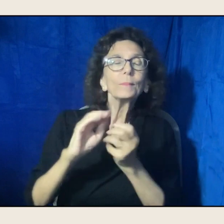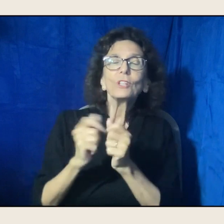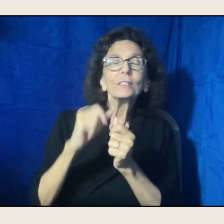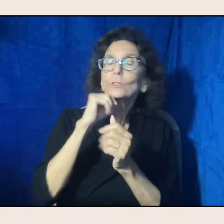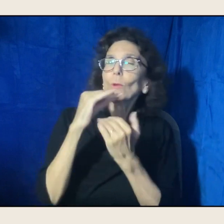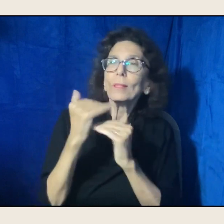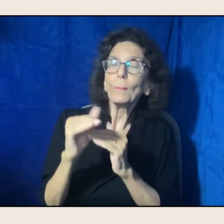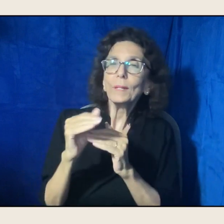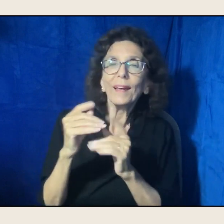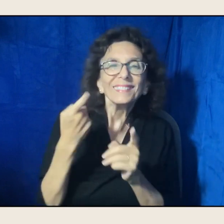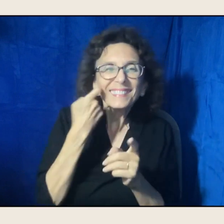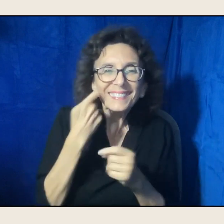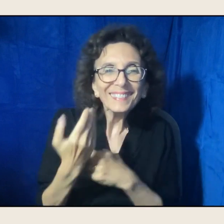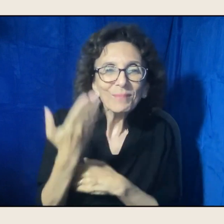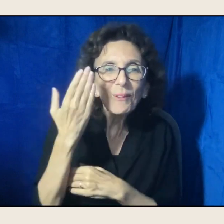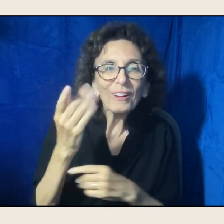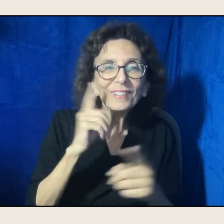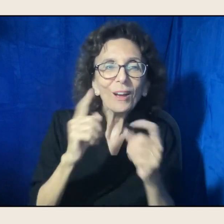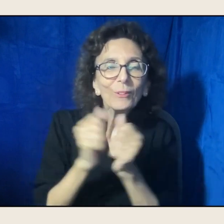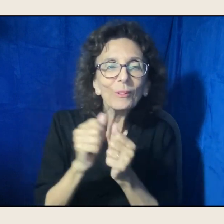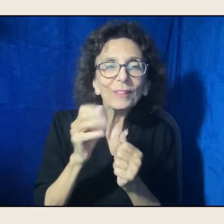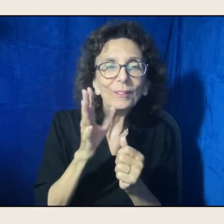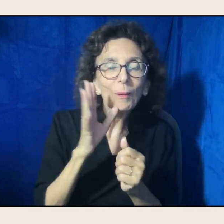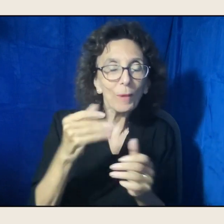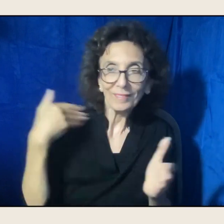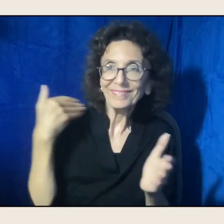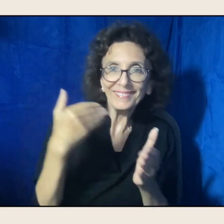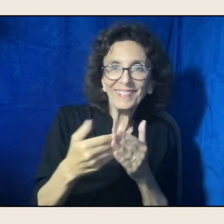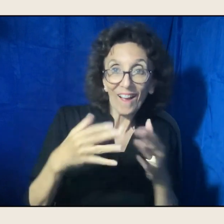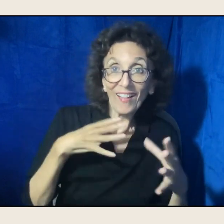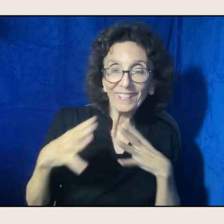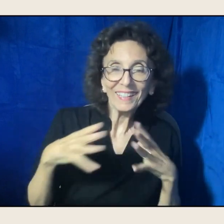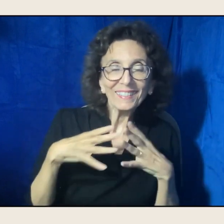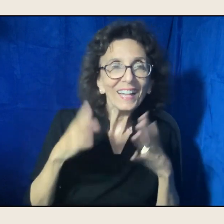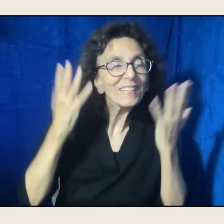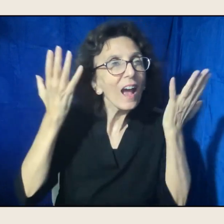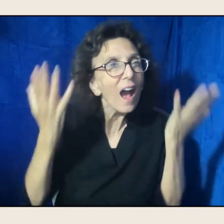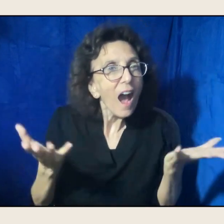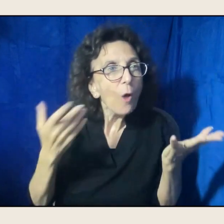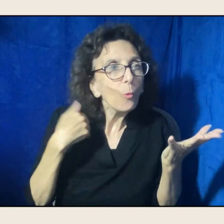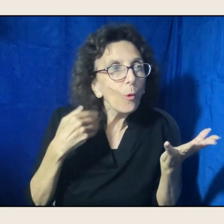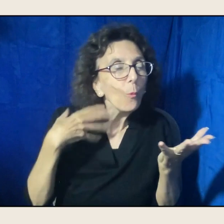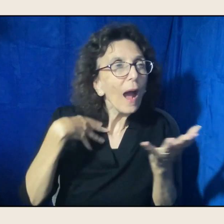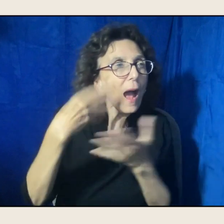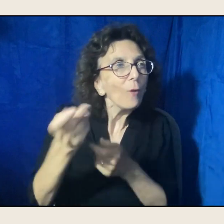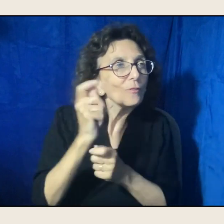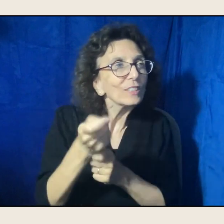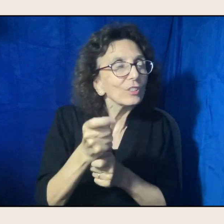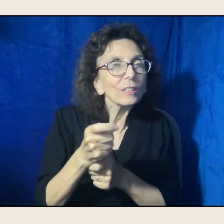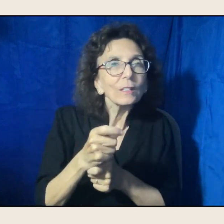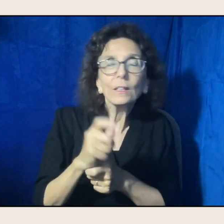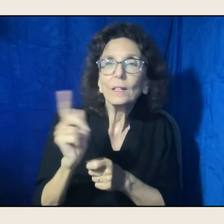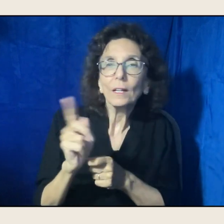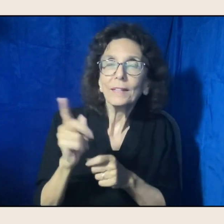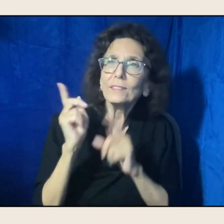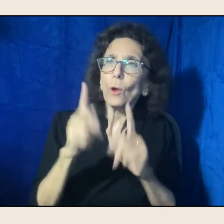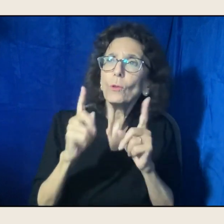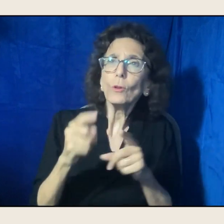about the holidays. And I was saying, "Oh, grandma, let's go fishing one day." And she's like, "Let's go 2, 3, 4 days." You know? And so that's what I'm used to,